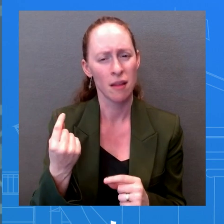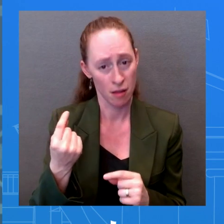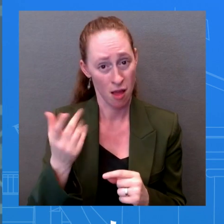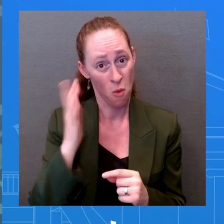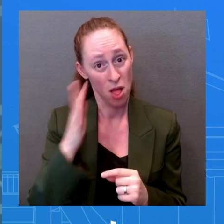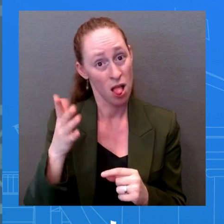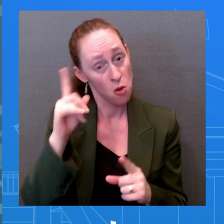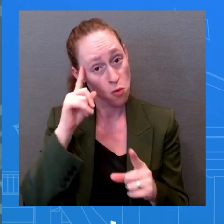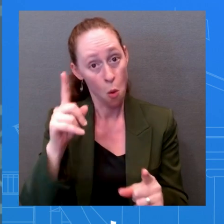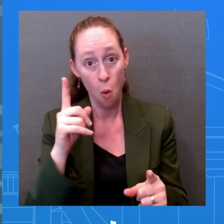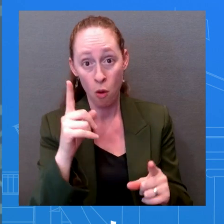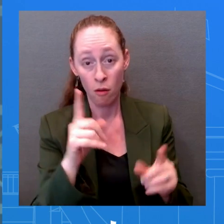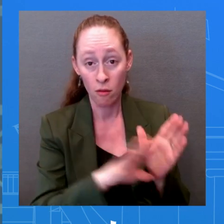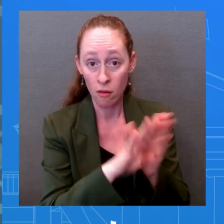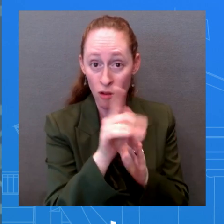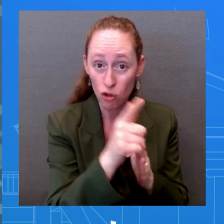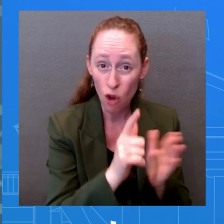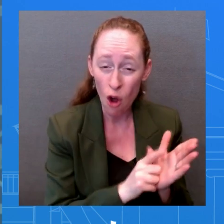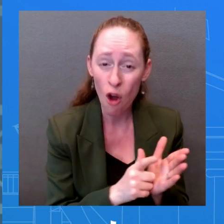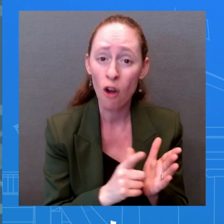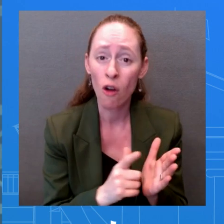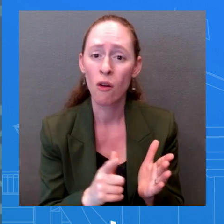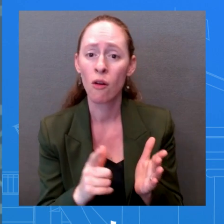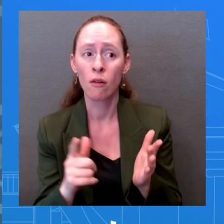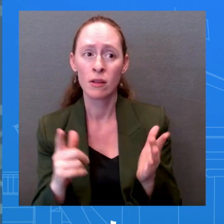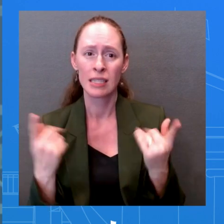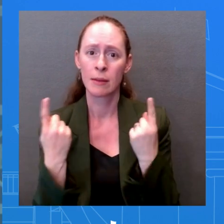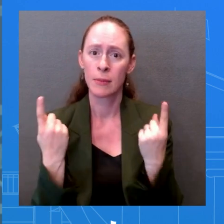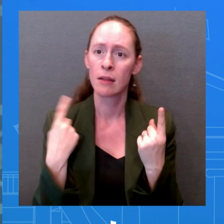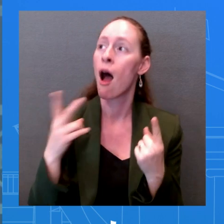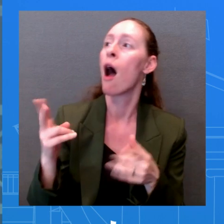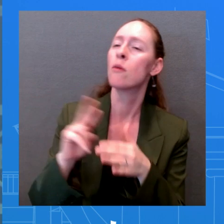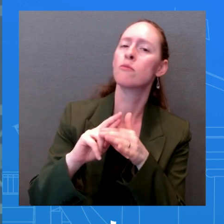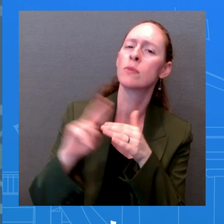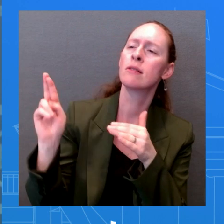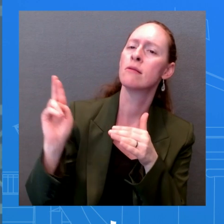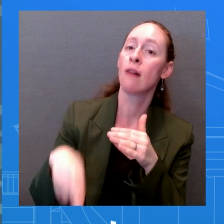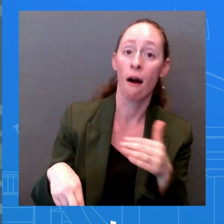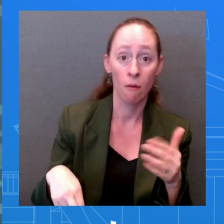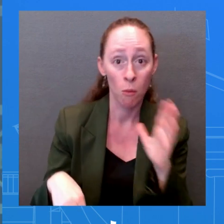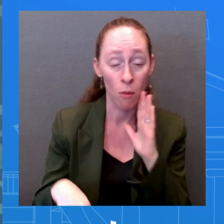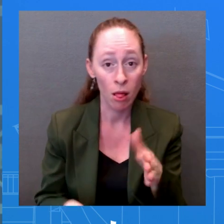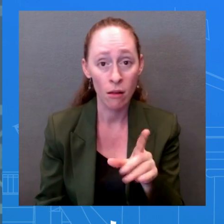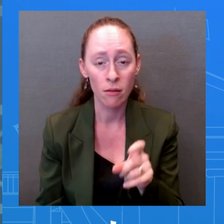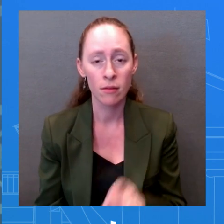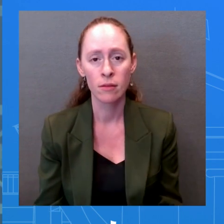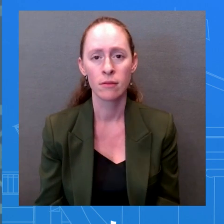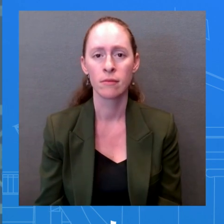Ms. Jean-Pierre: So a couple of things that we've announced already is a new agency actions to strengthen the federal government's coordination